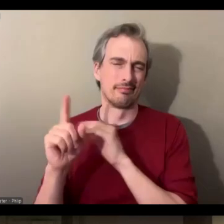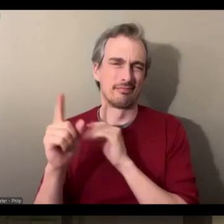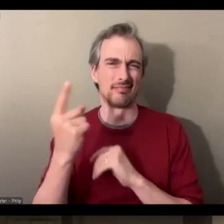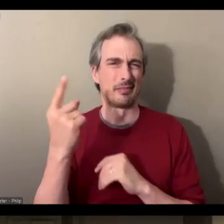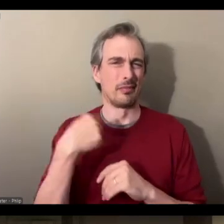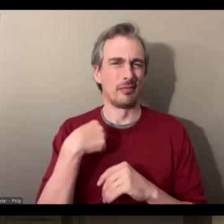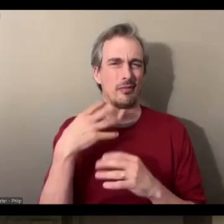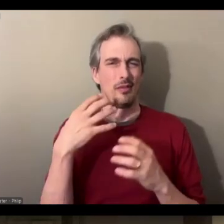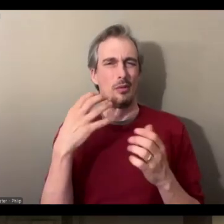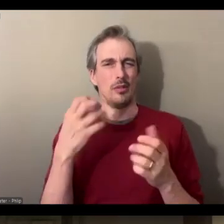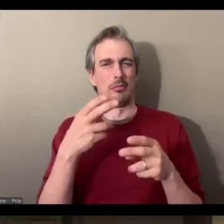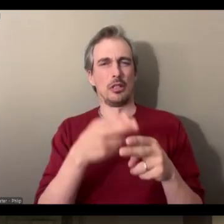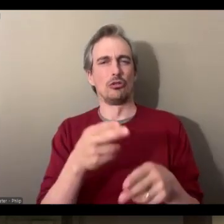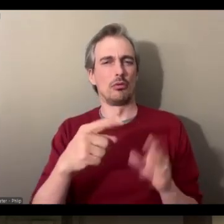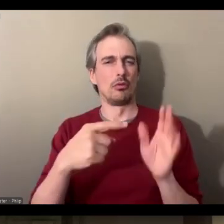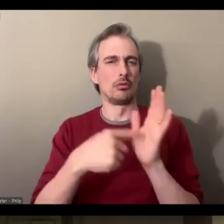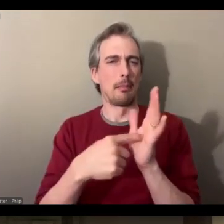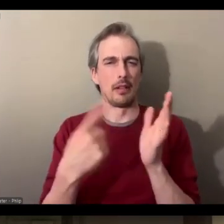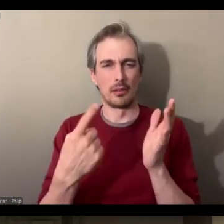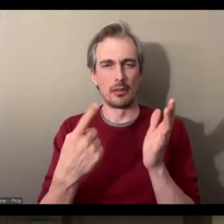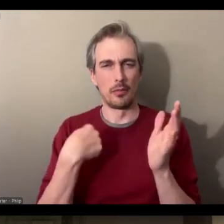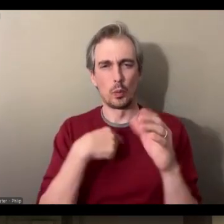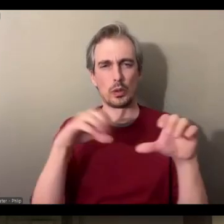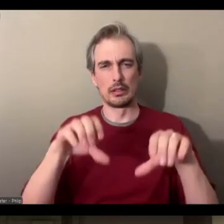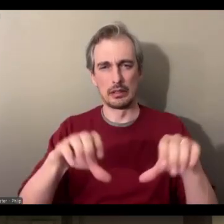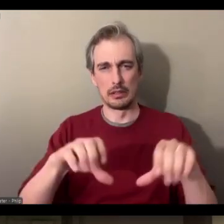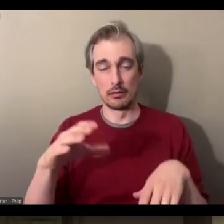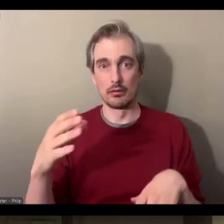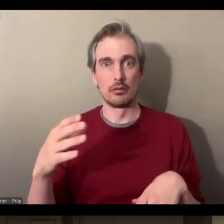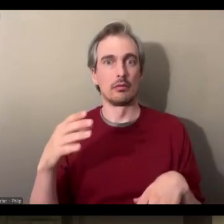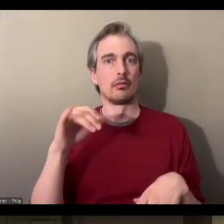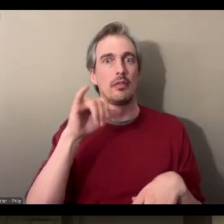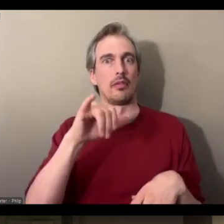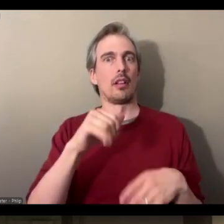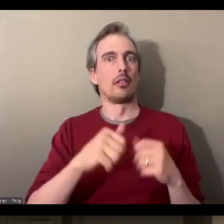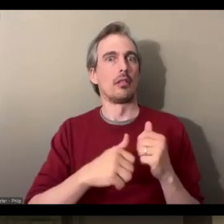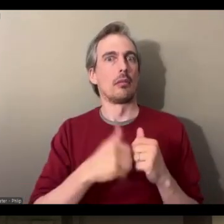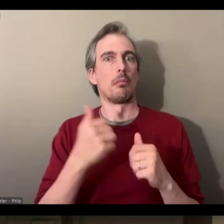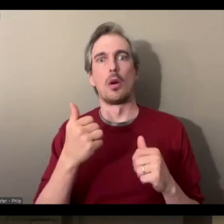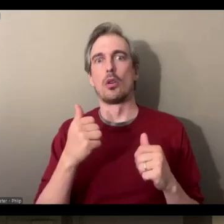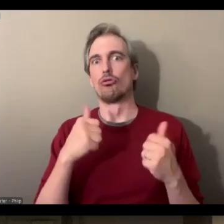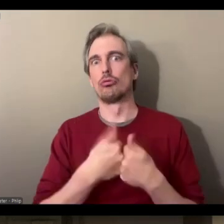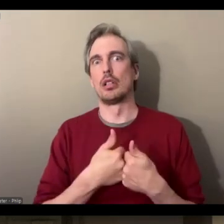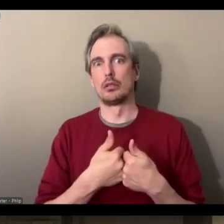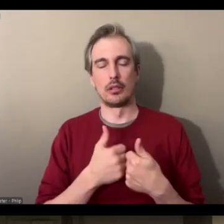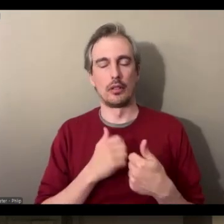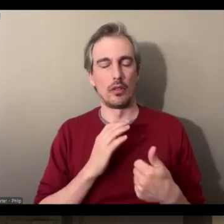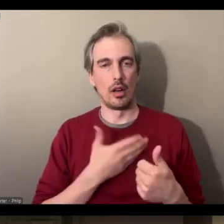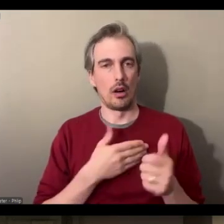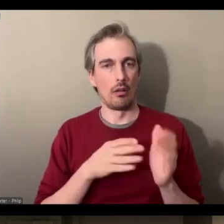most daunting for our developers. There are so many things going on in a seat map. If you want